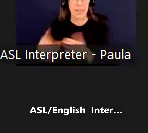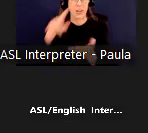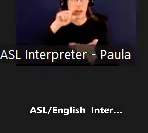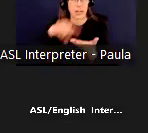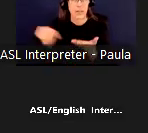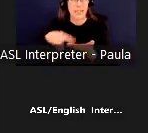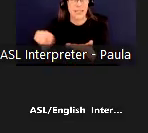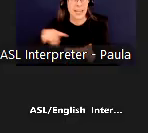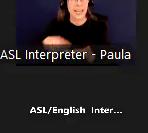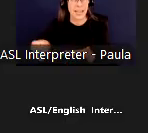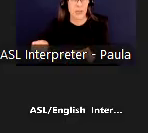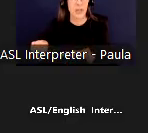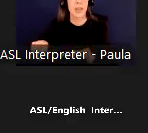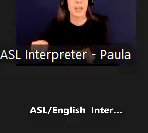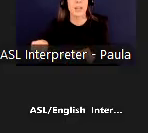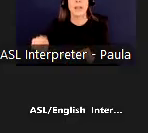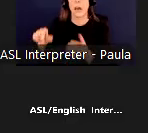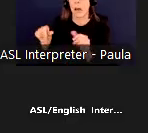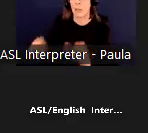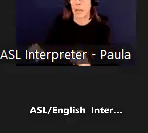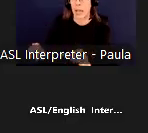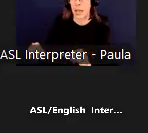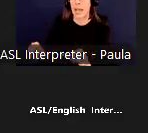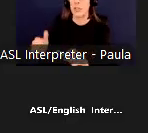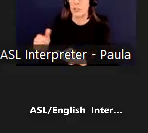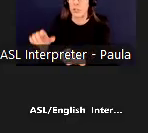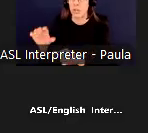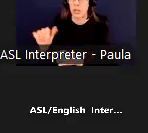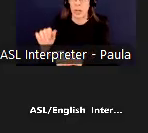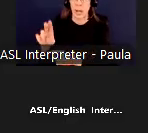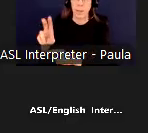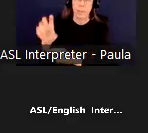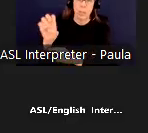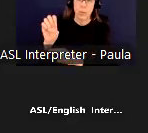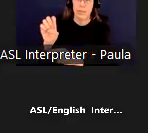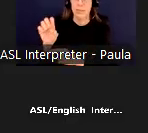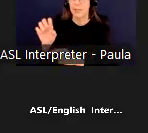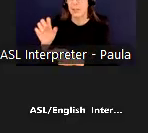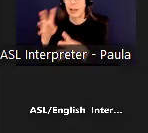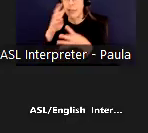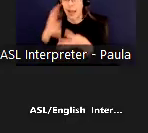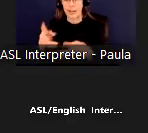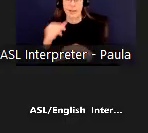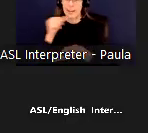abuse or self neglect did not occur, that that's something that our office is